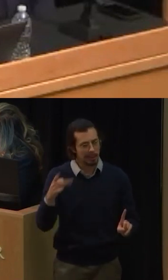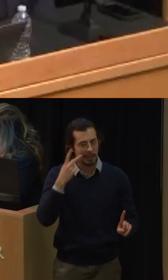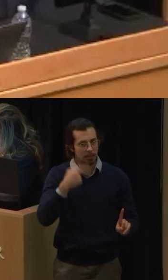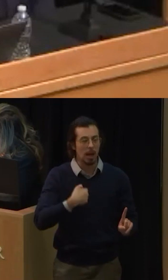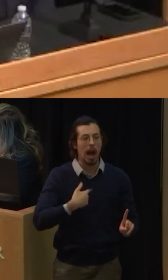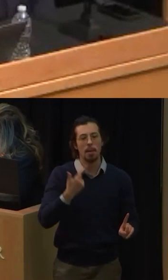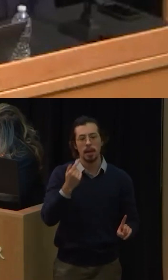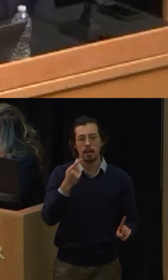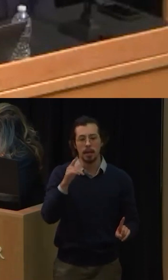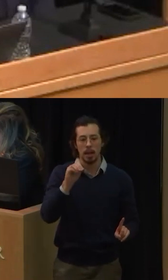I'm a ghetto welfare baby mama.